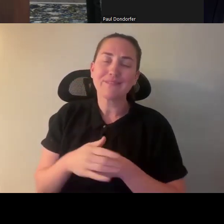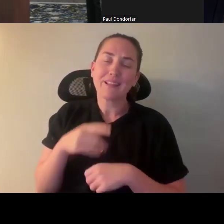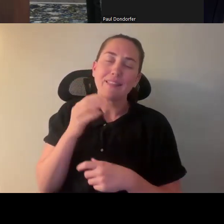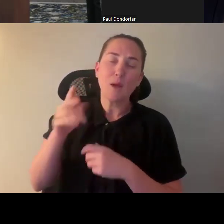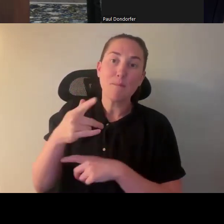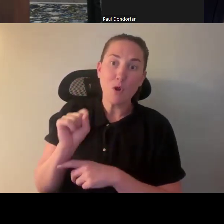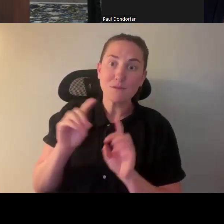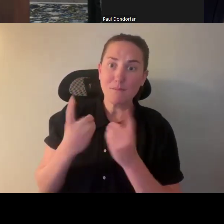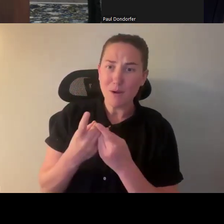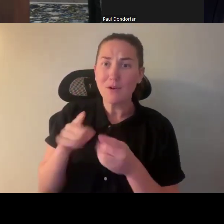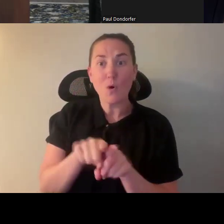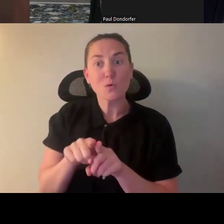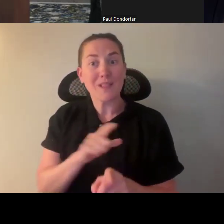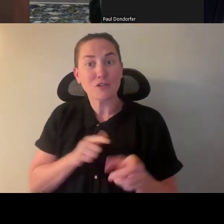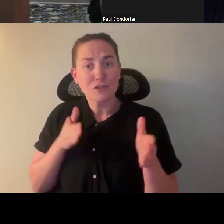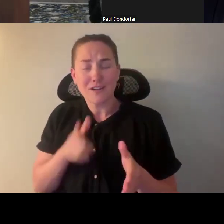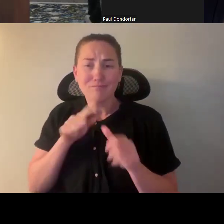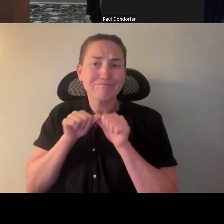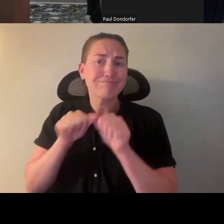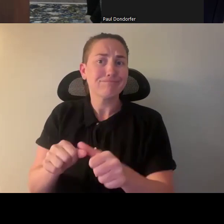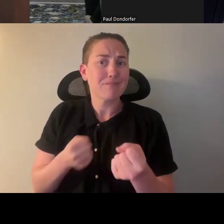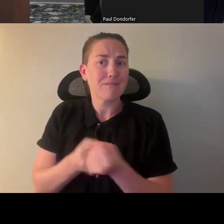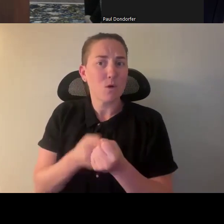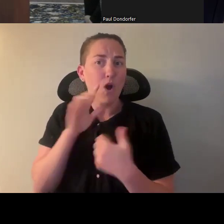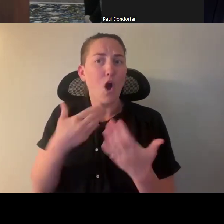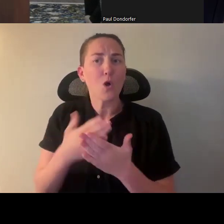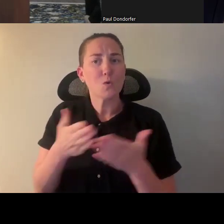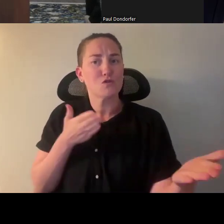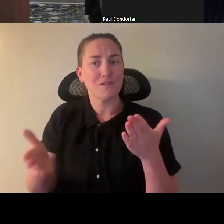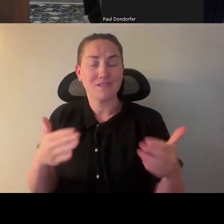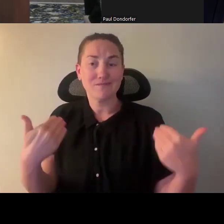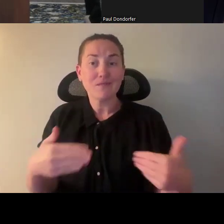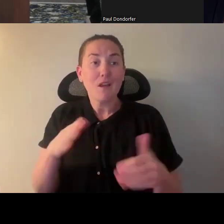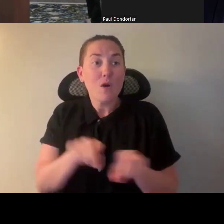for your continued support of extension services And thank you to those who continuously spread